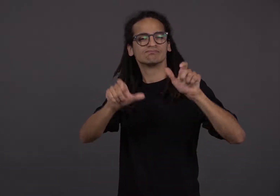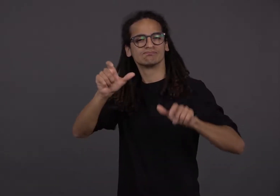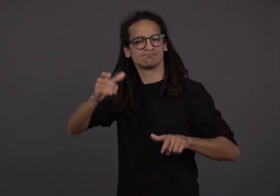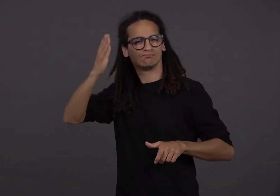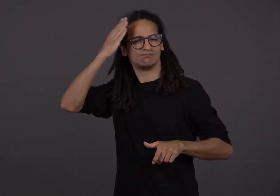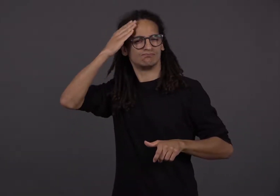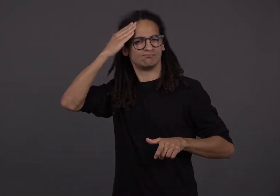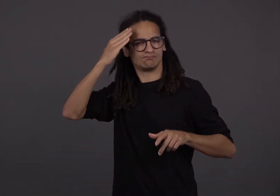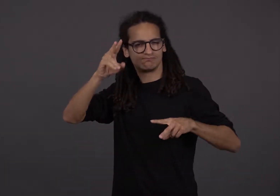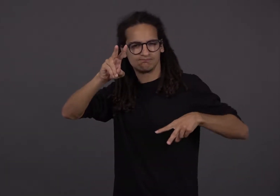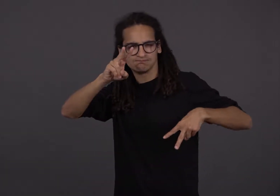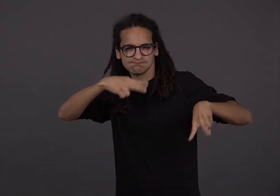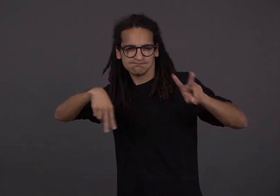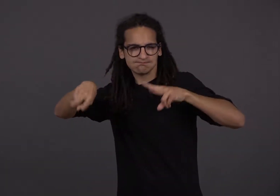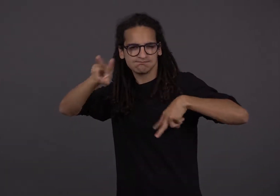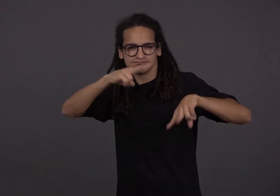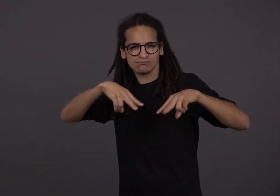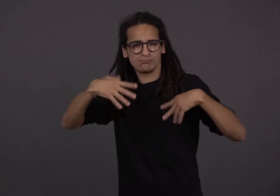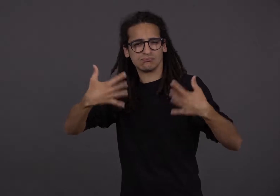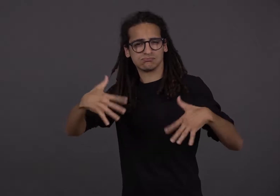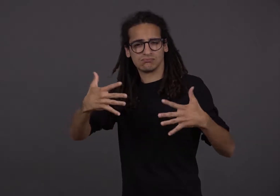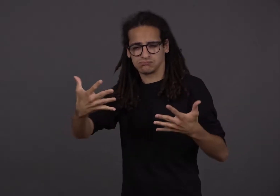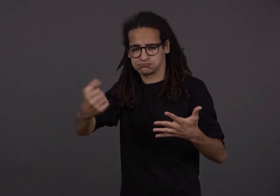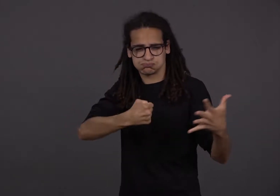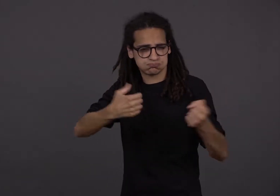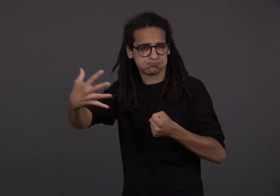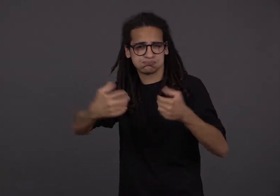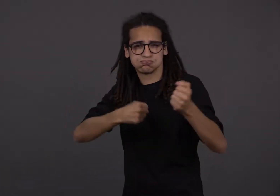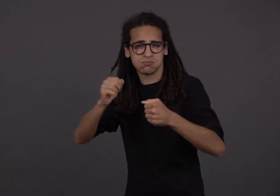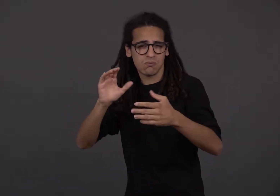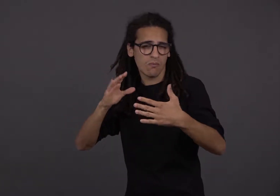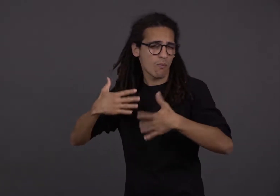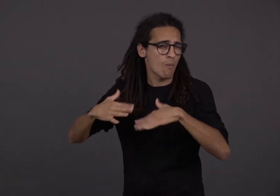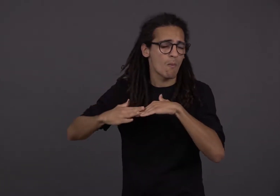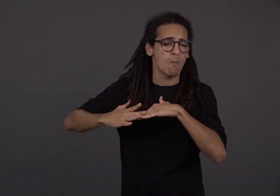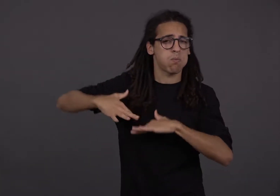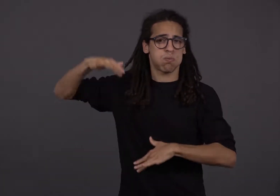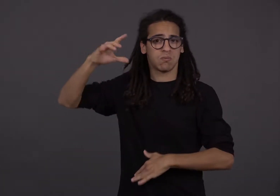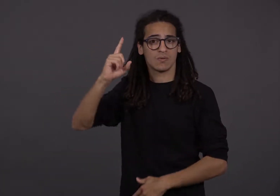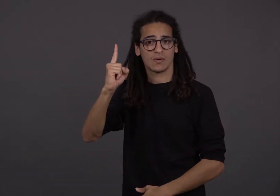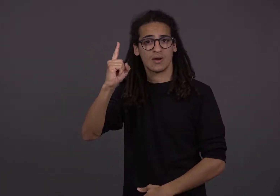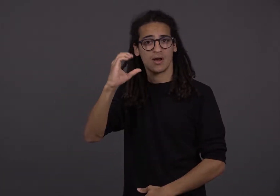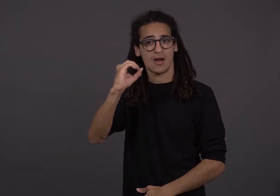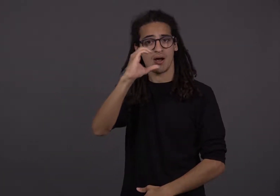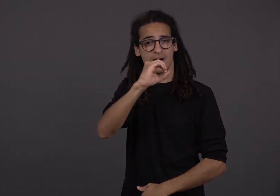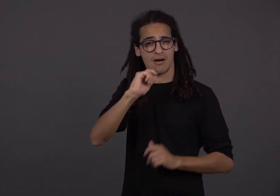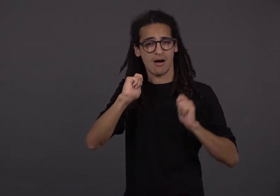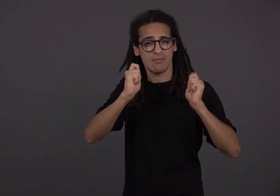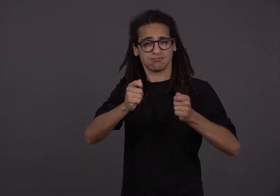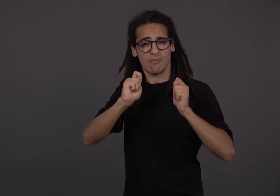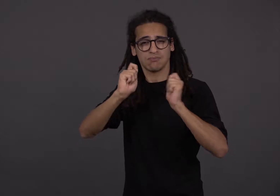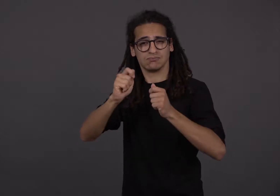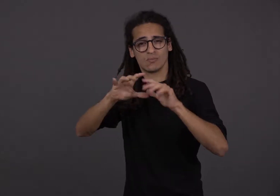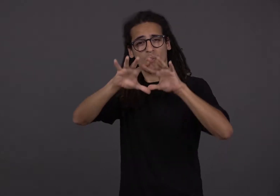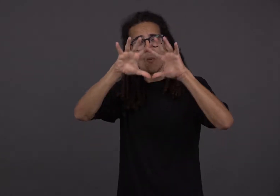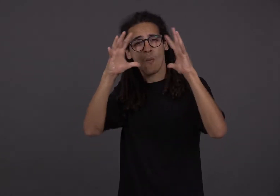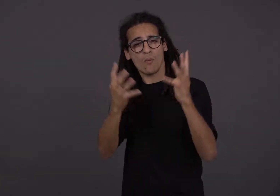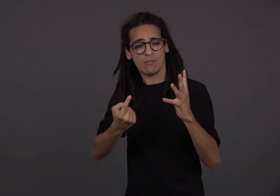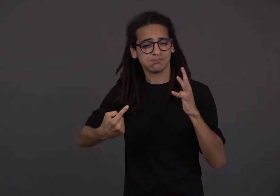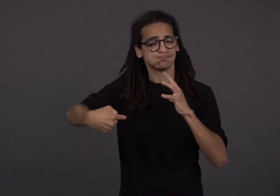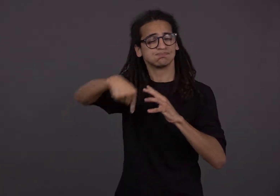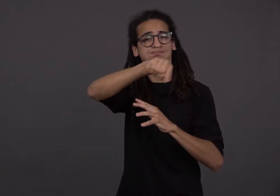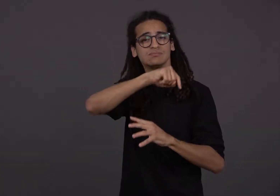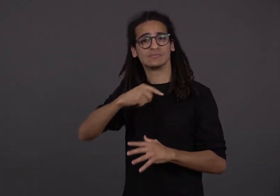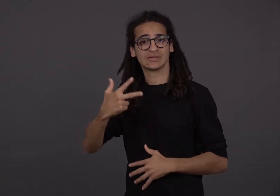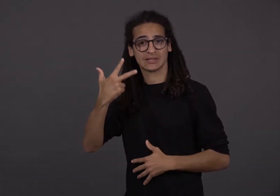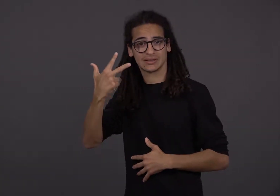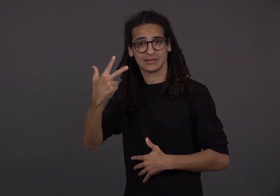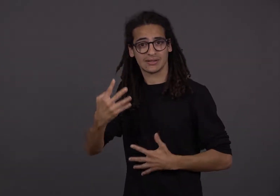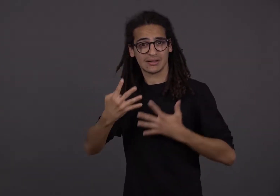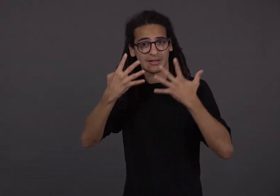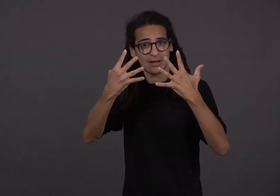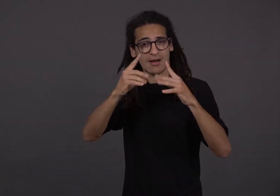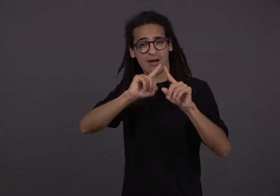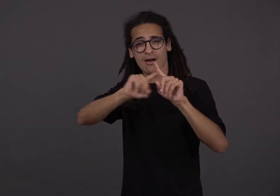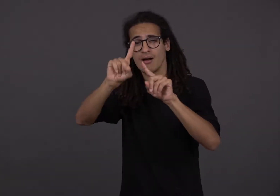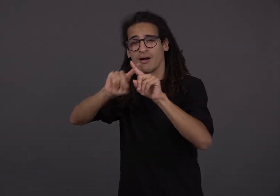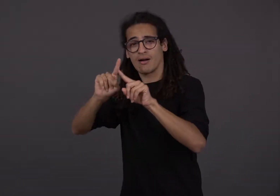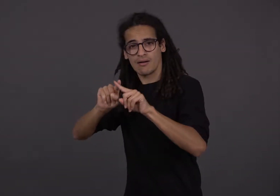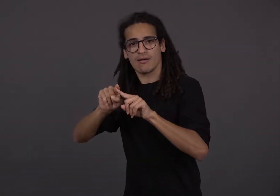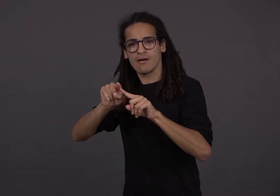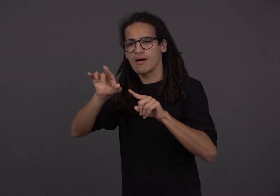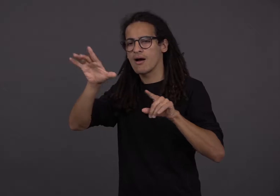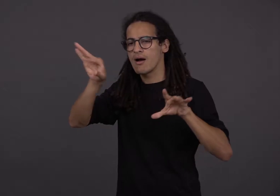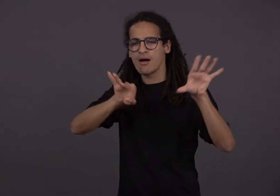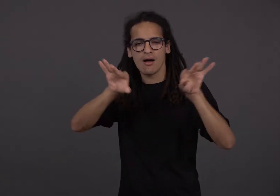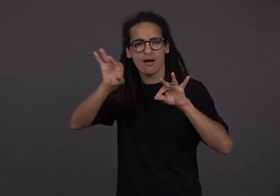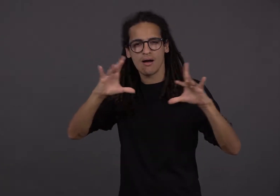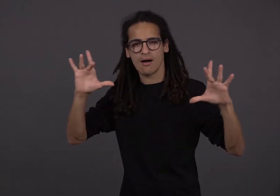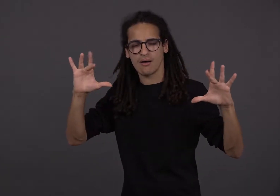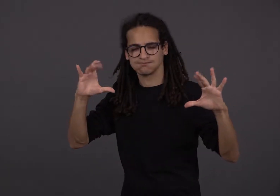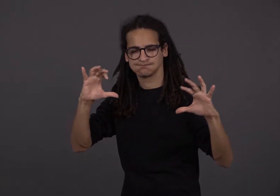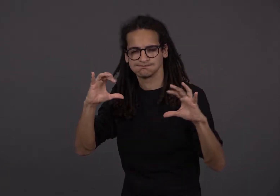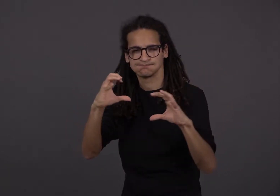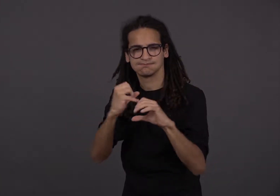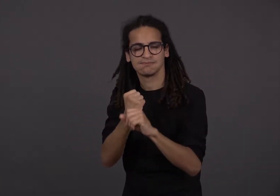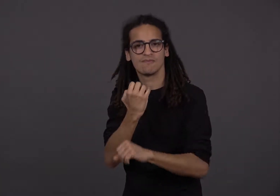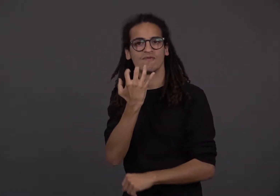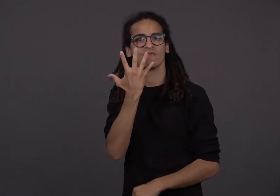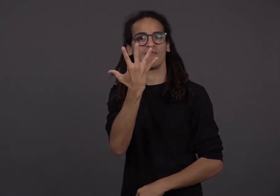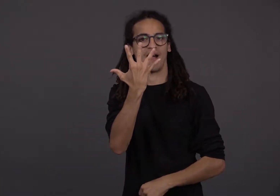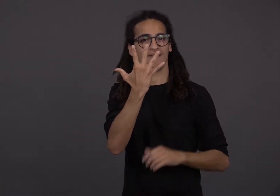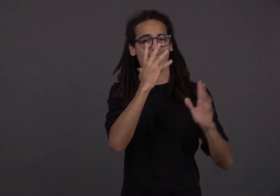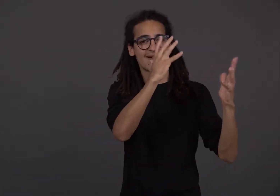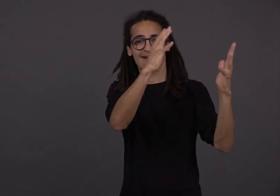Chosen by a panel of experts from a field of more than 100 applicants from 39 countries,